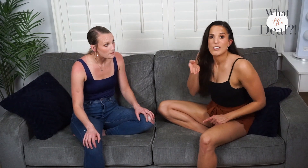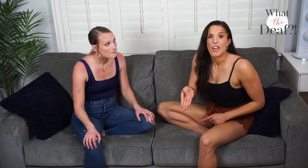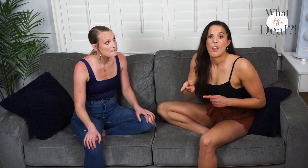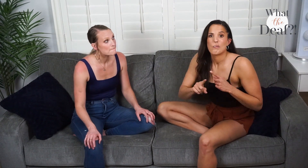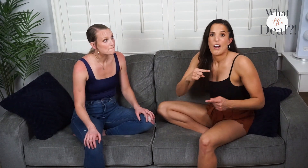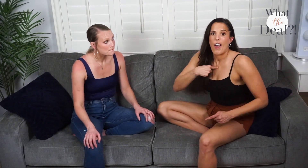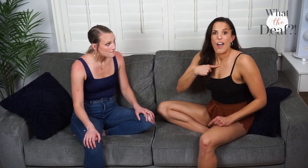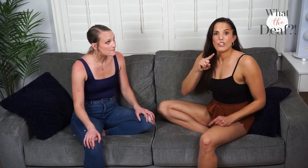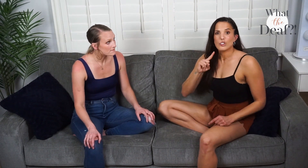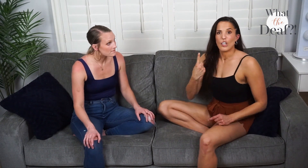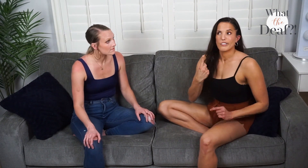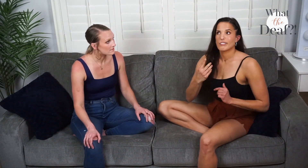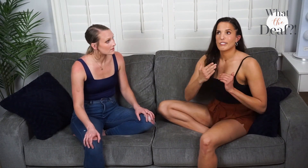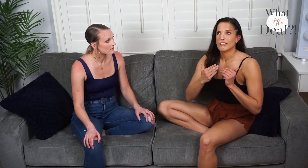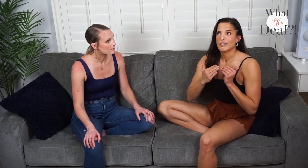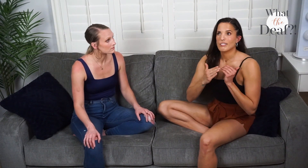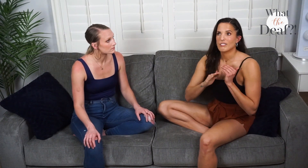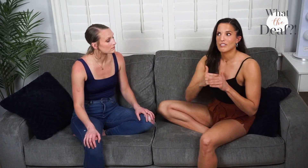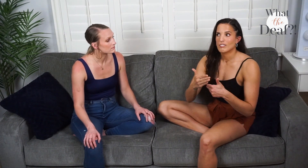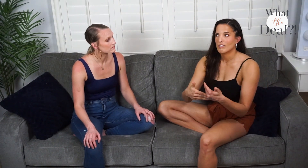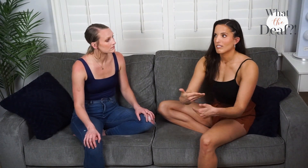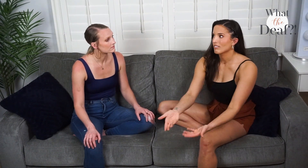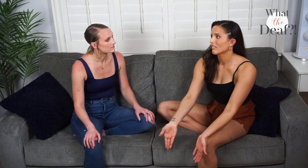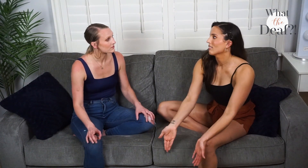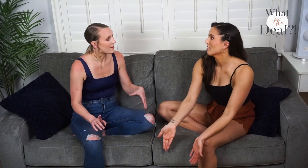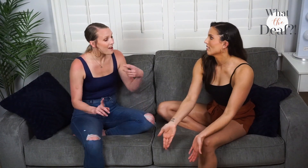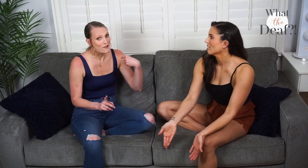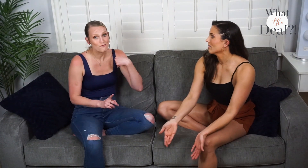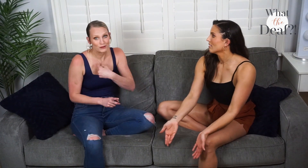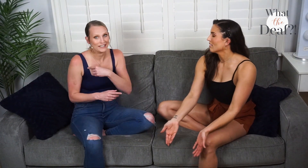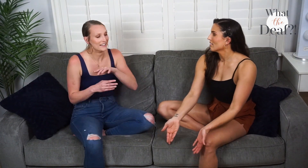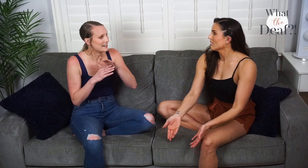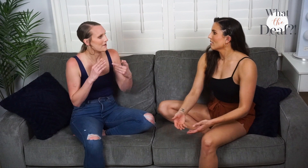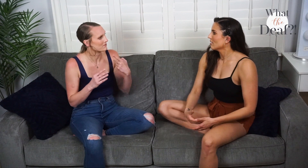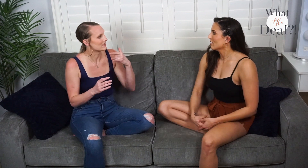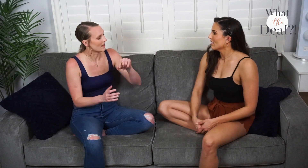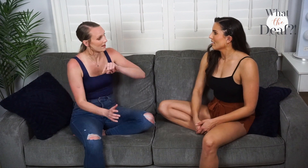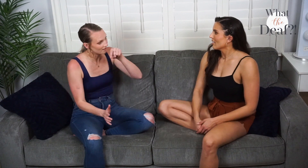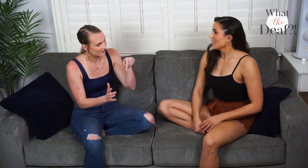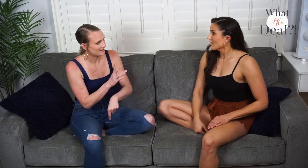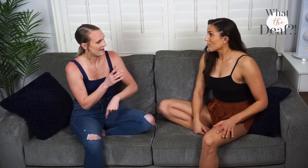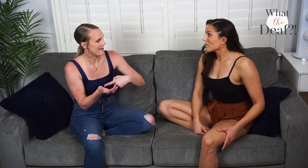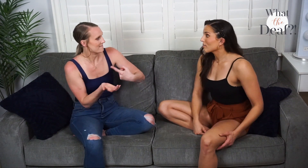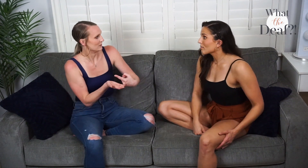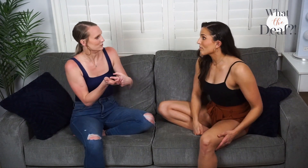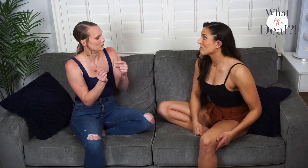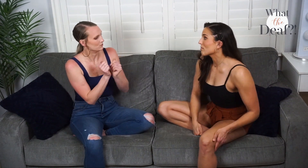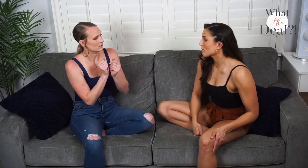Yeah. - That was always there. But I just kind of skated along. We ended up having a really deep conversation